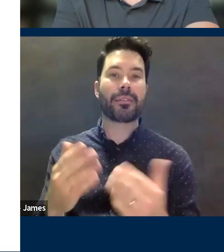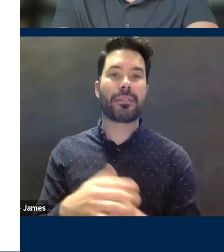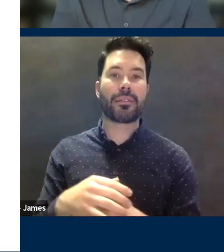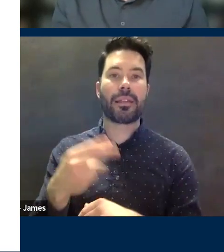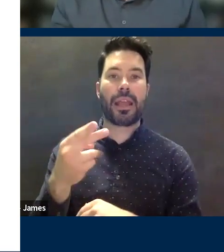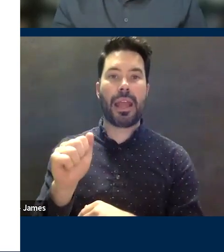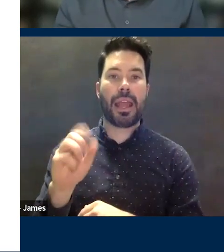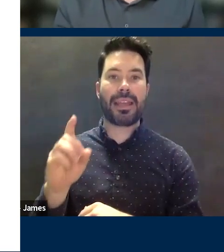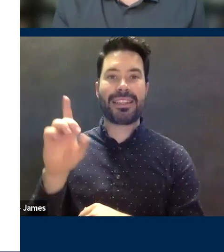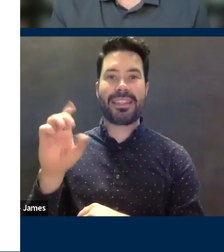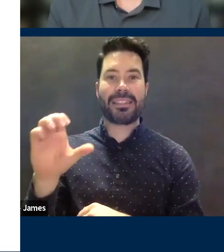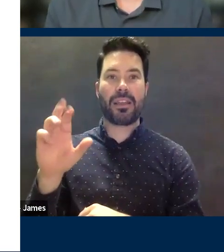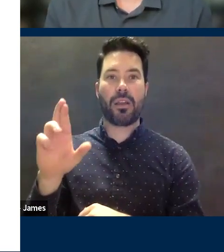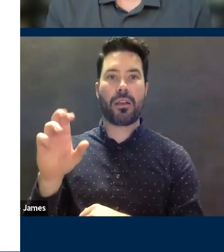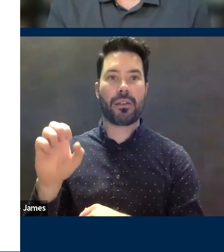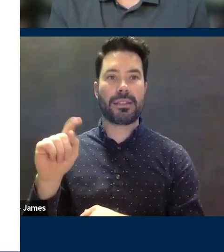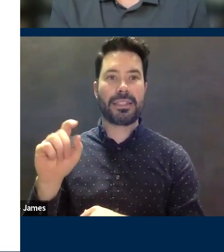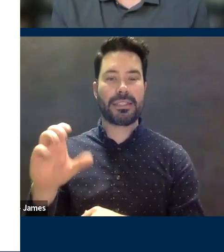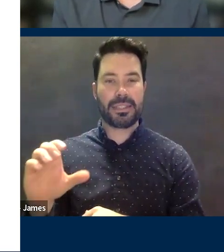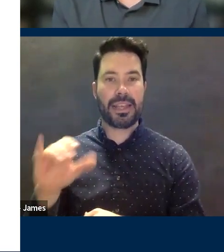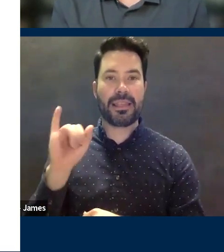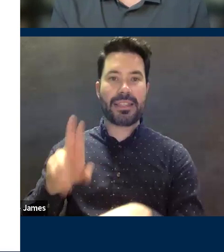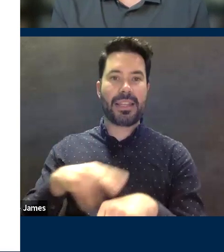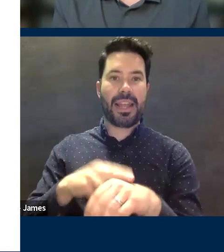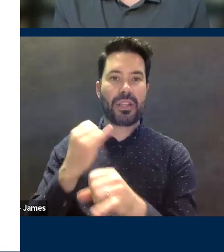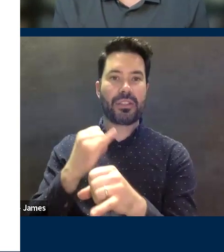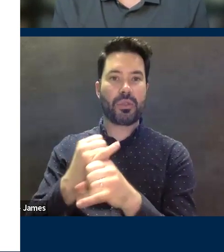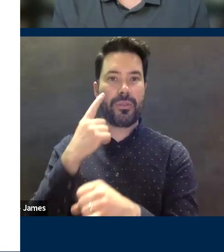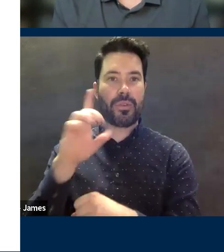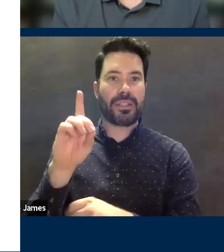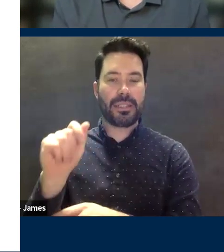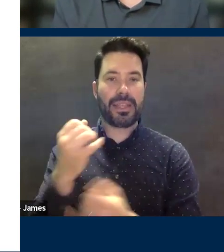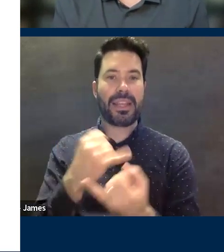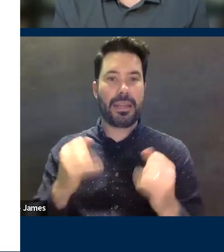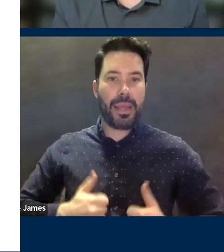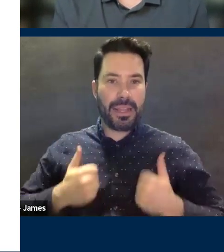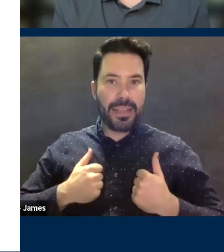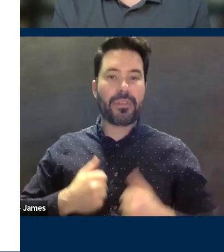Which is the grant through the National Institute on Disability, Independent Living, Rehabilitation Research,